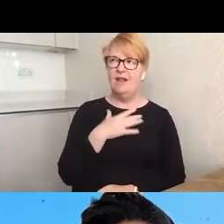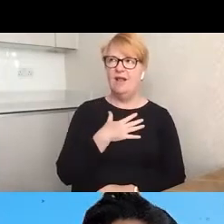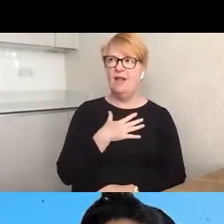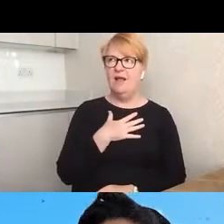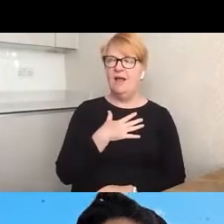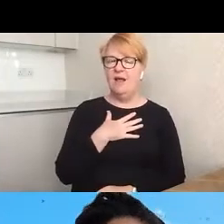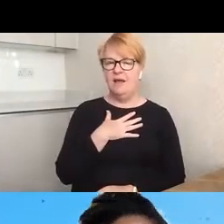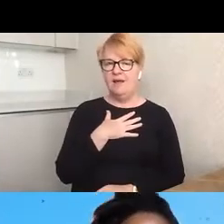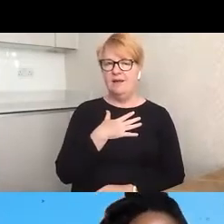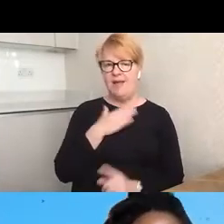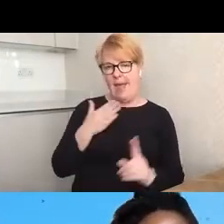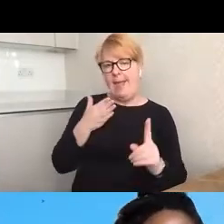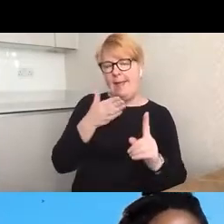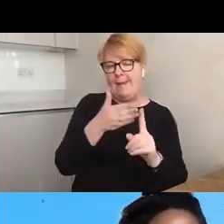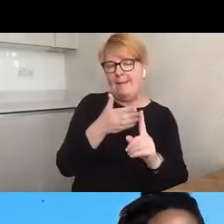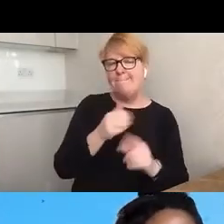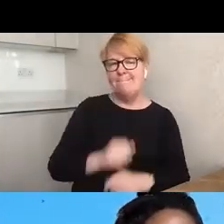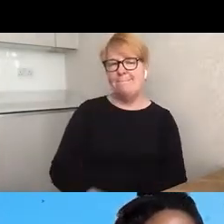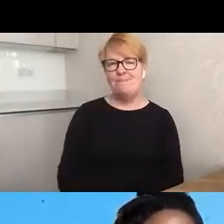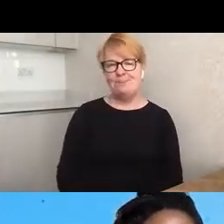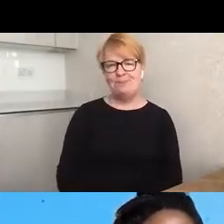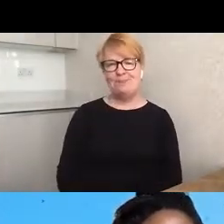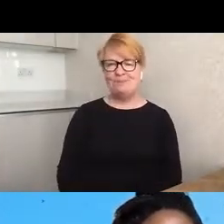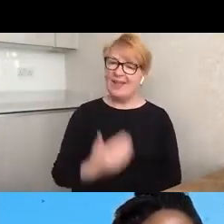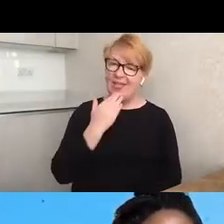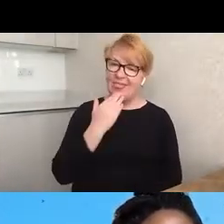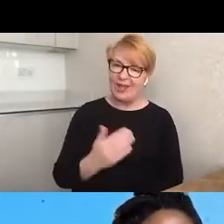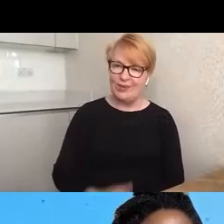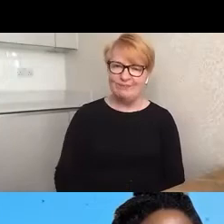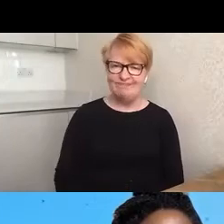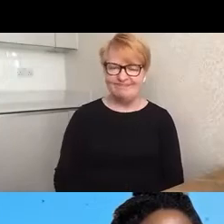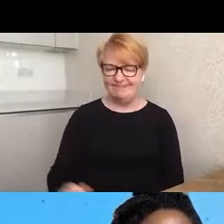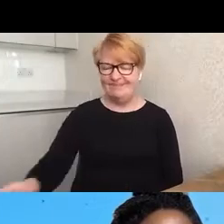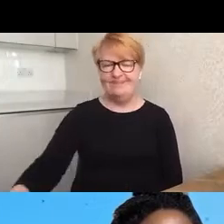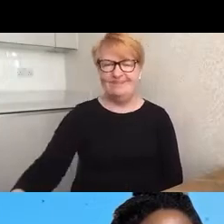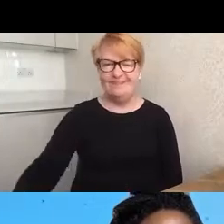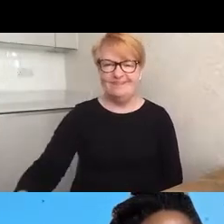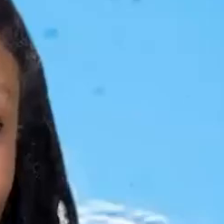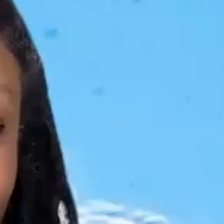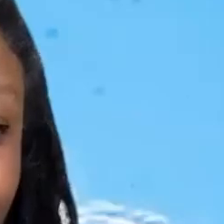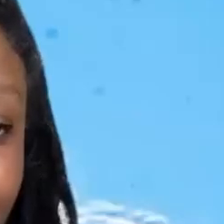towards that. Thank you. >> JES: Thanks so much